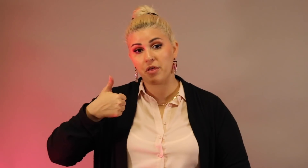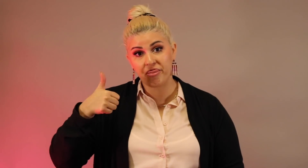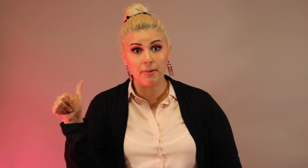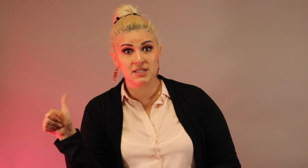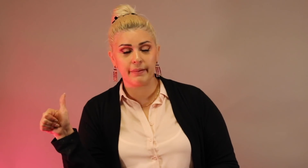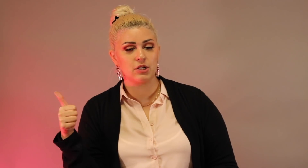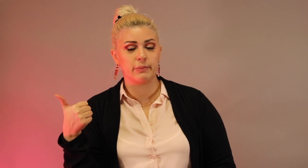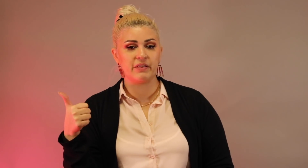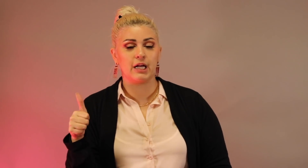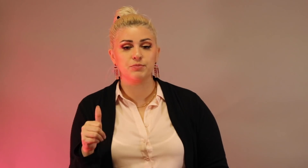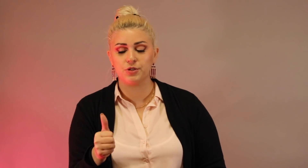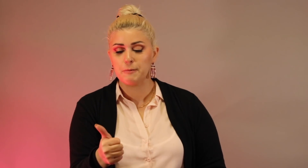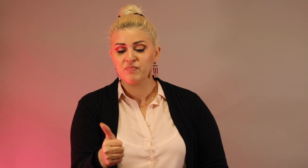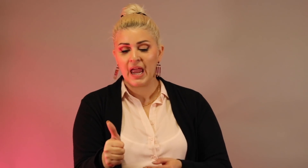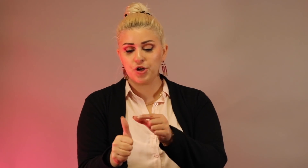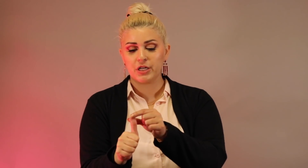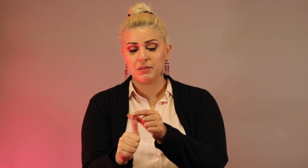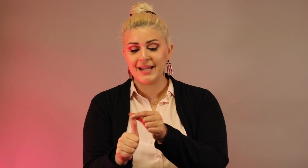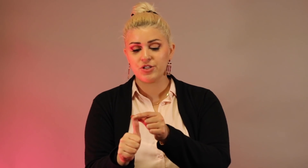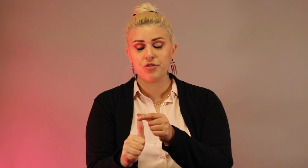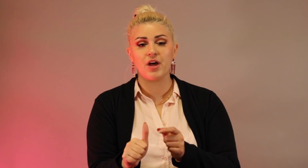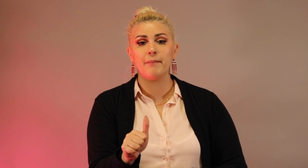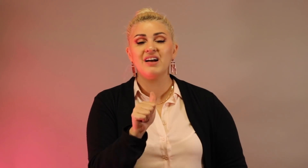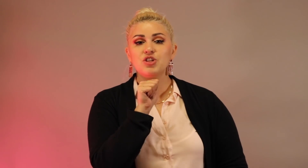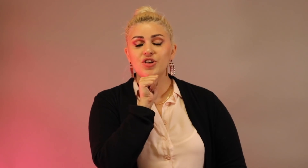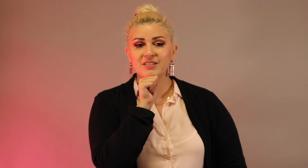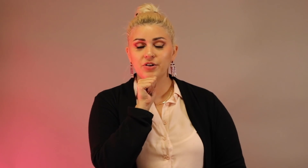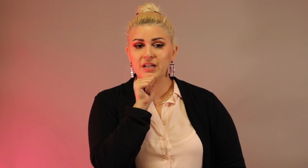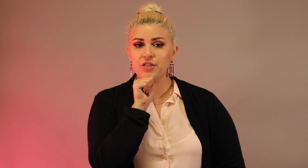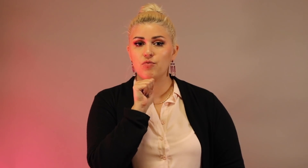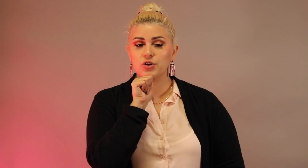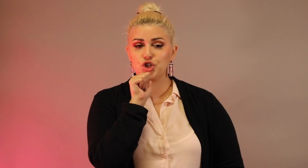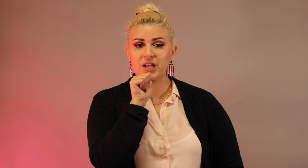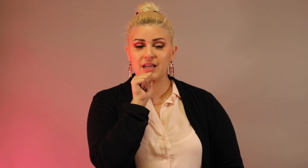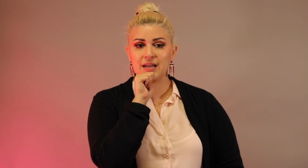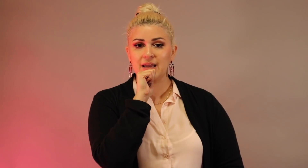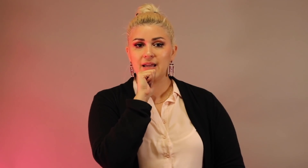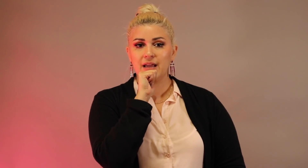or the thumbs up hand shape if that helps you and you're gonna place your thumb just underneath your chin